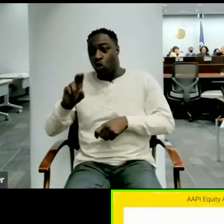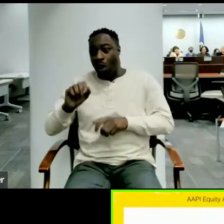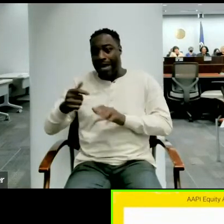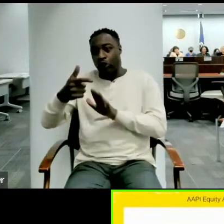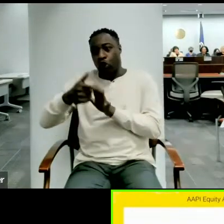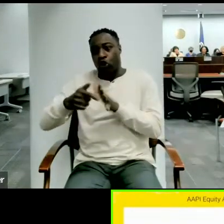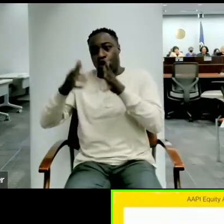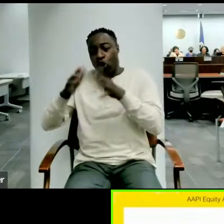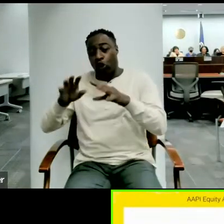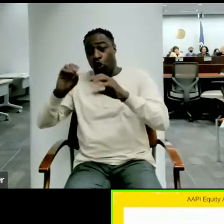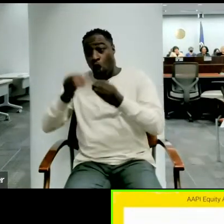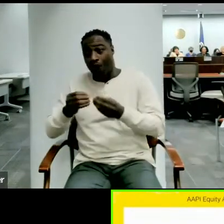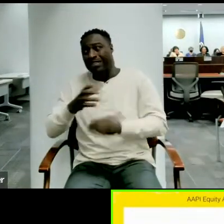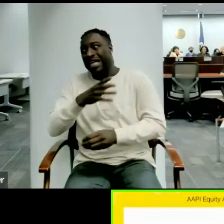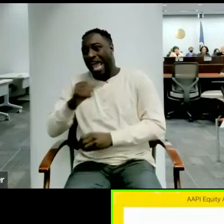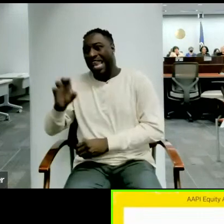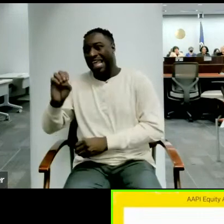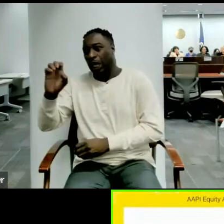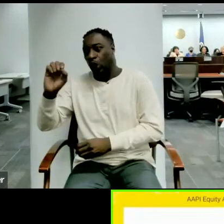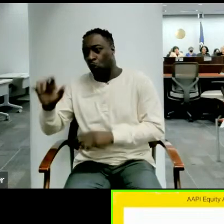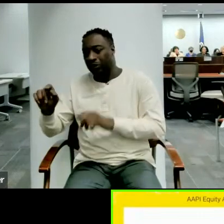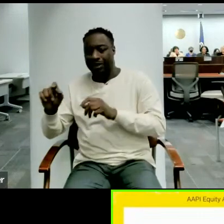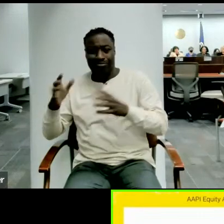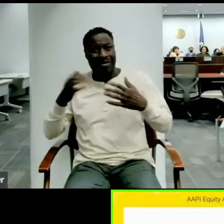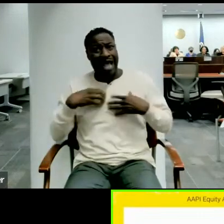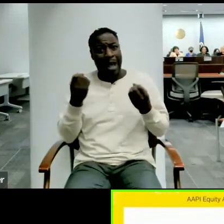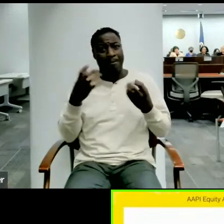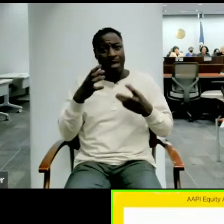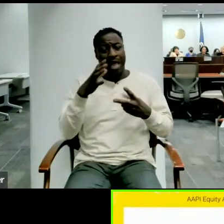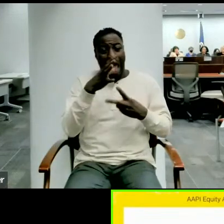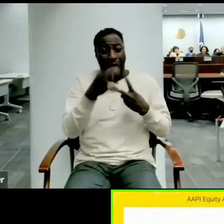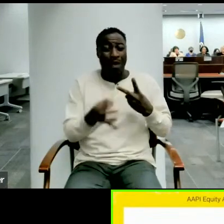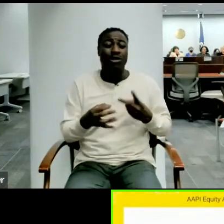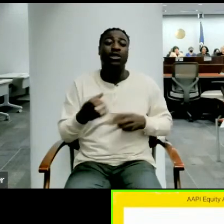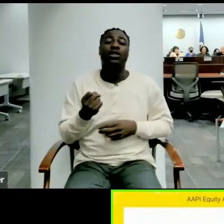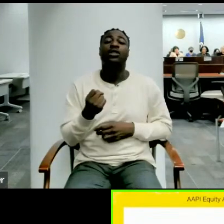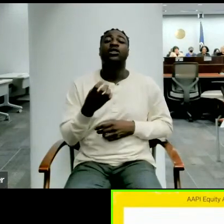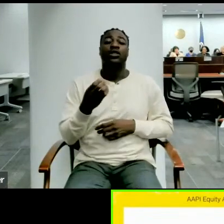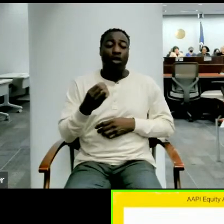And so we have been providing direct help um to some of those individuals,